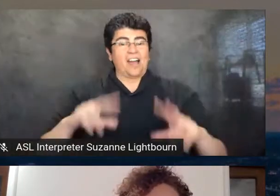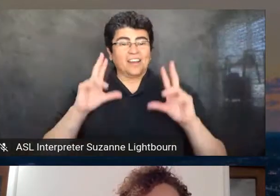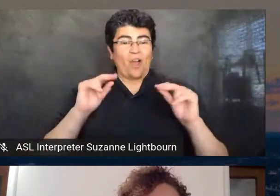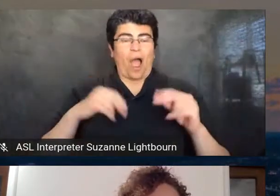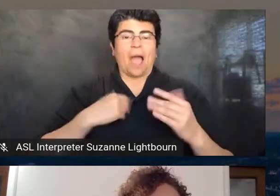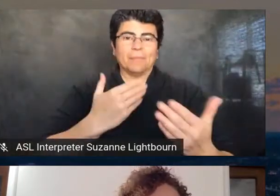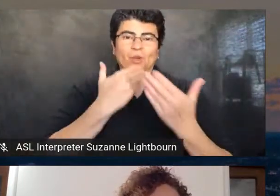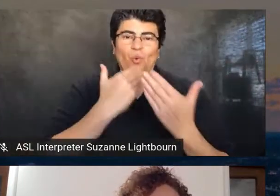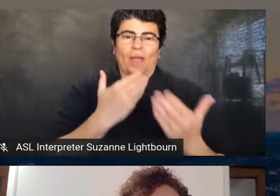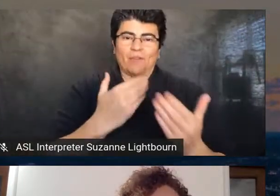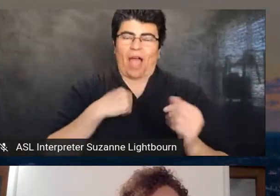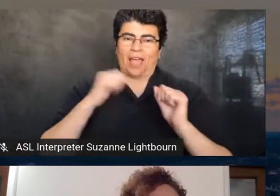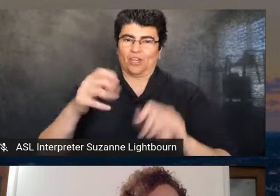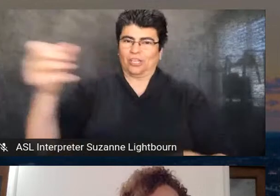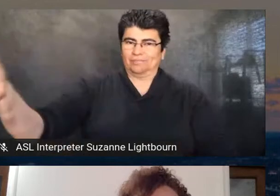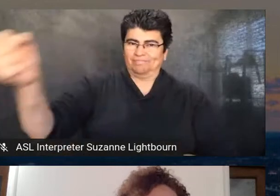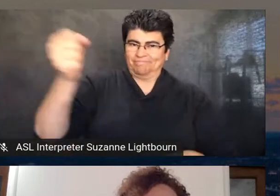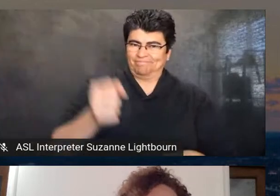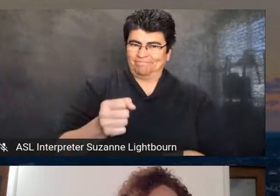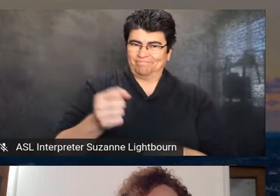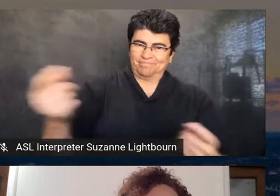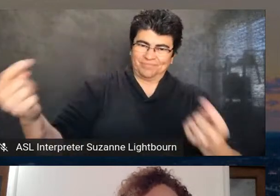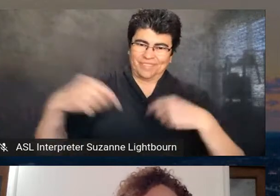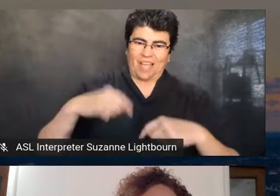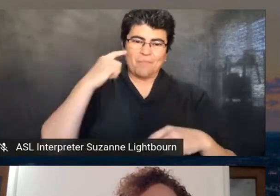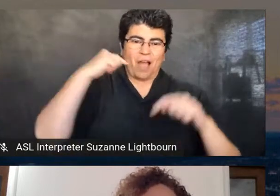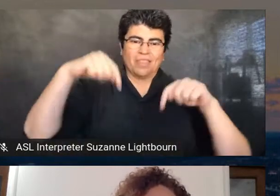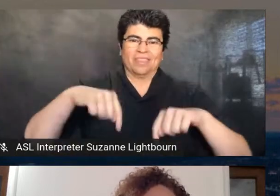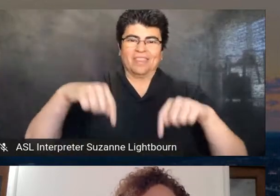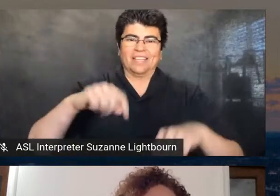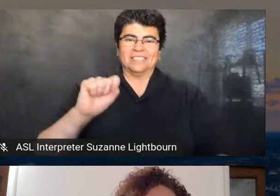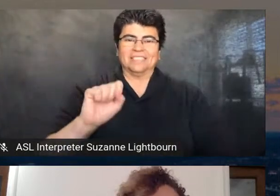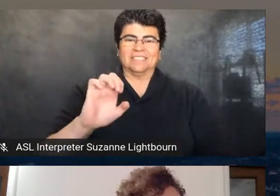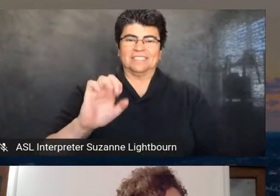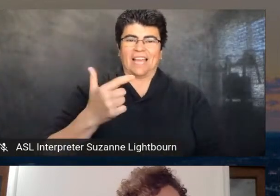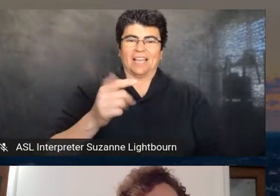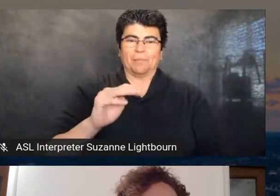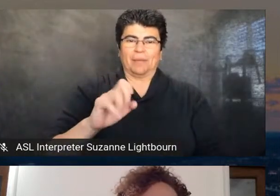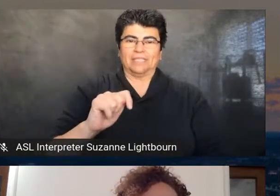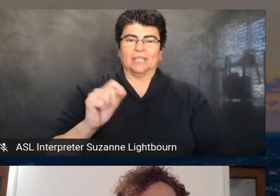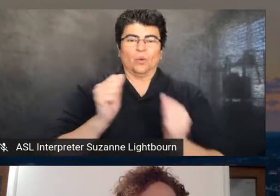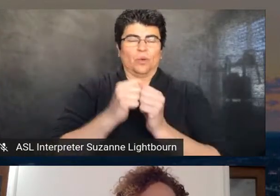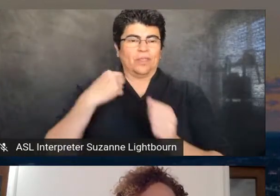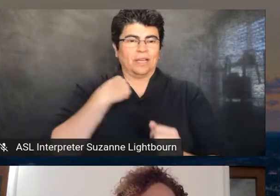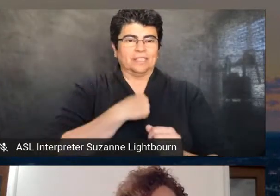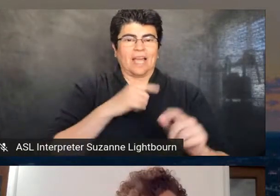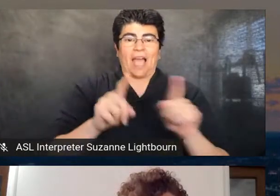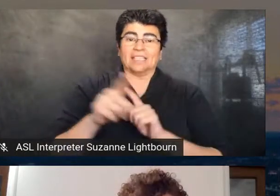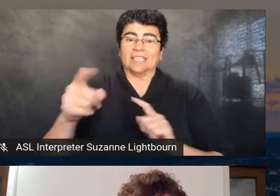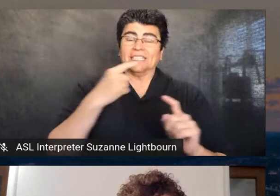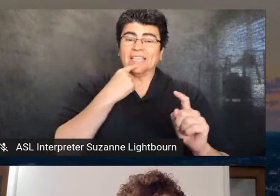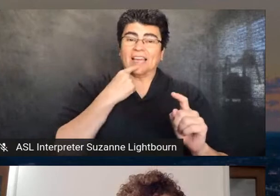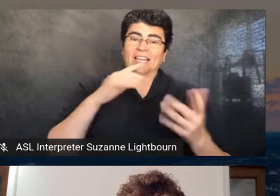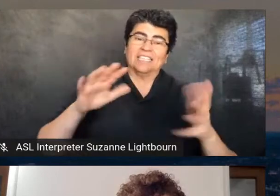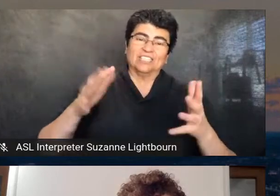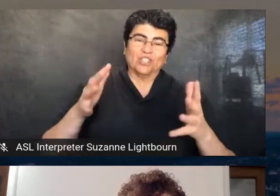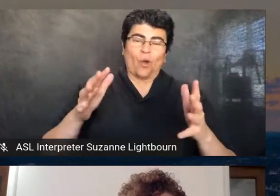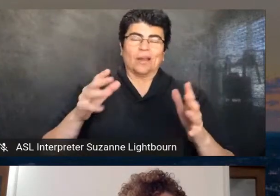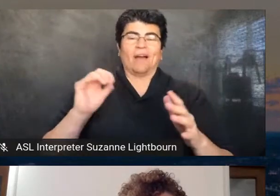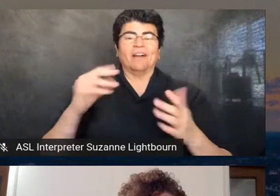I can bring him on this segment with us, as he's stated he is a newer member